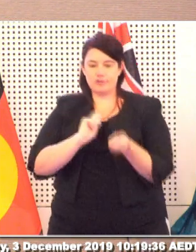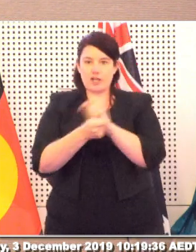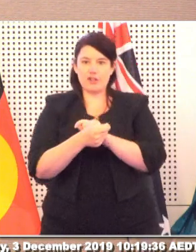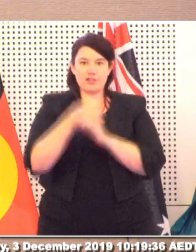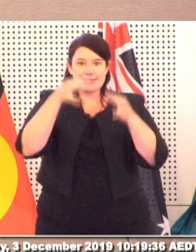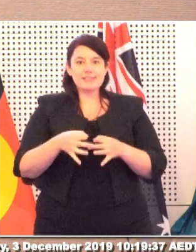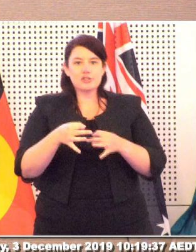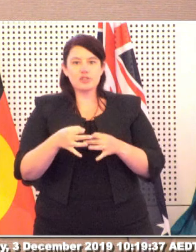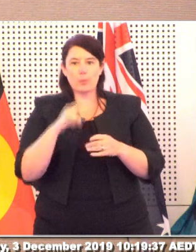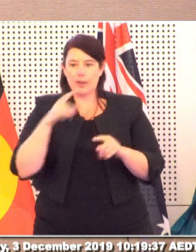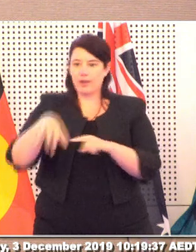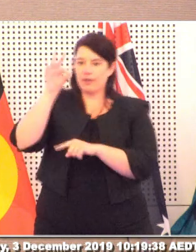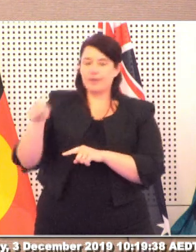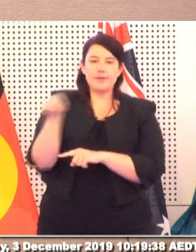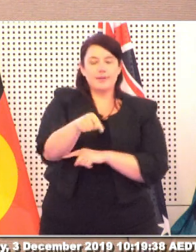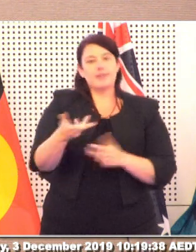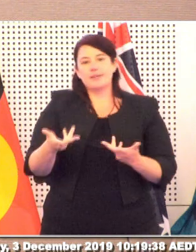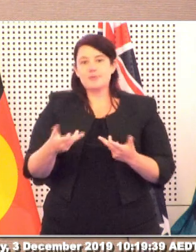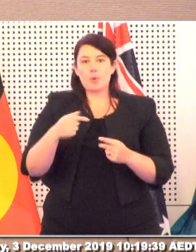their own commitments to close institutions.